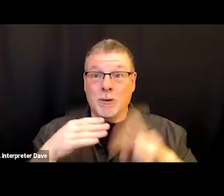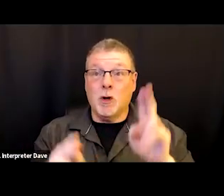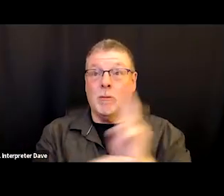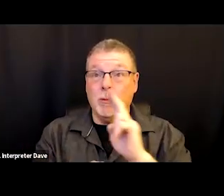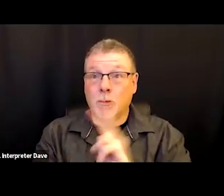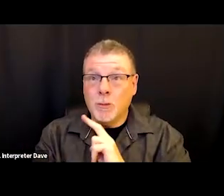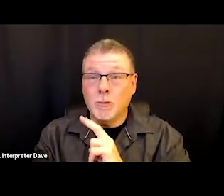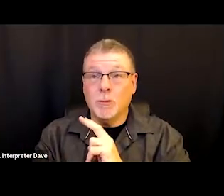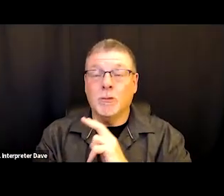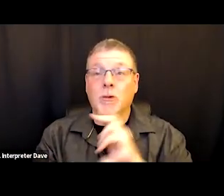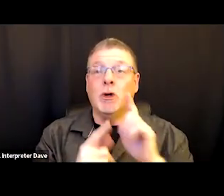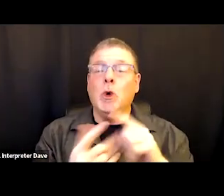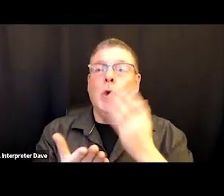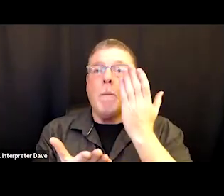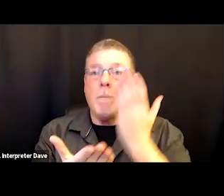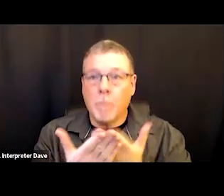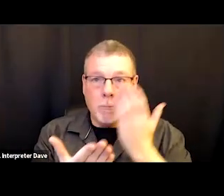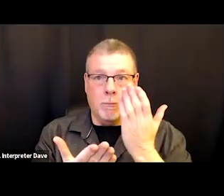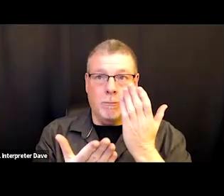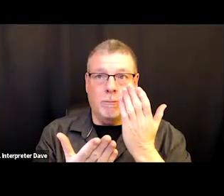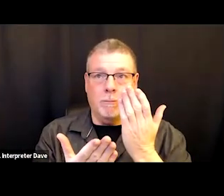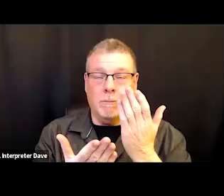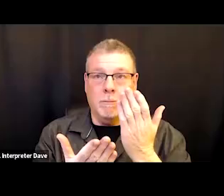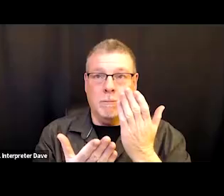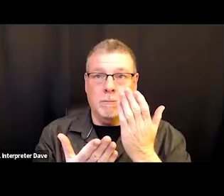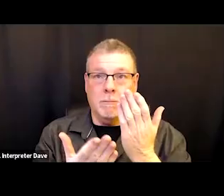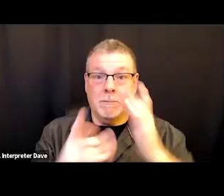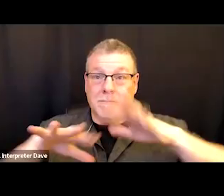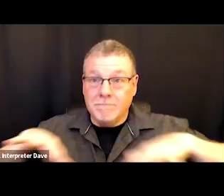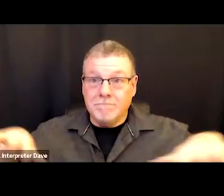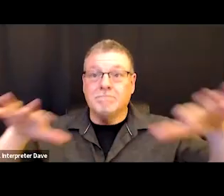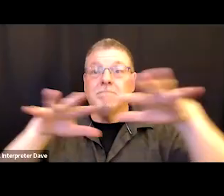to prove to the team that you are clean and sober today